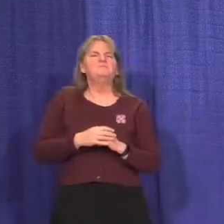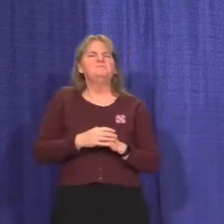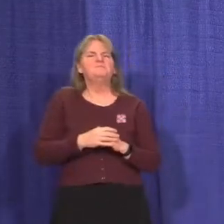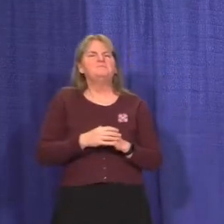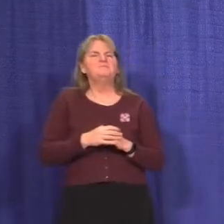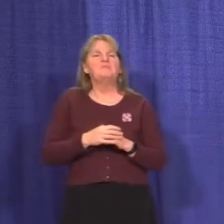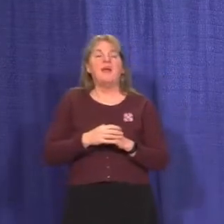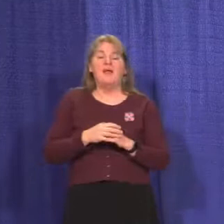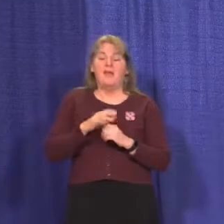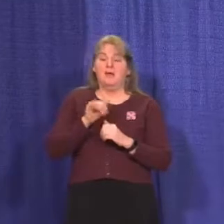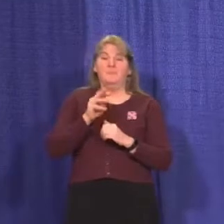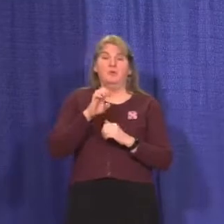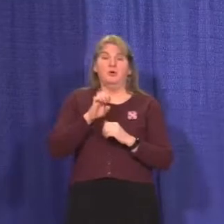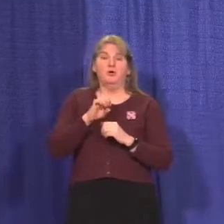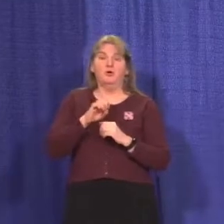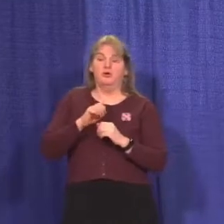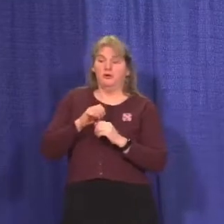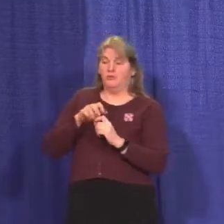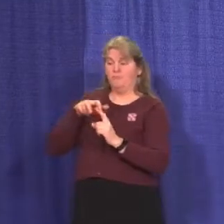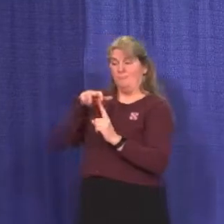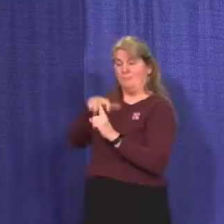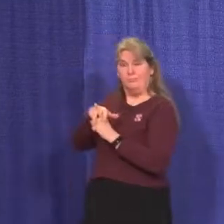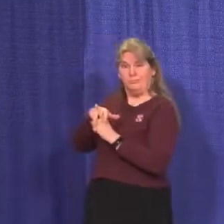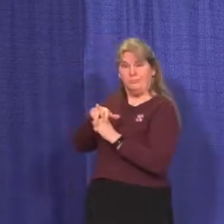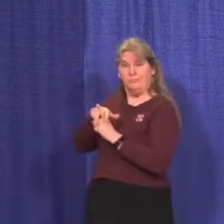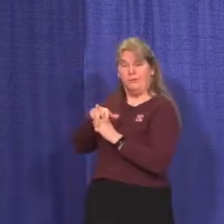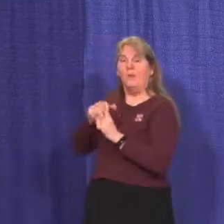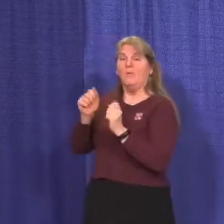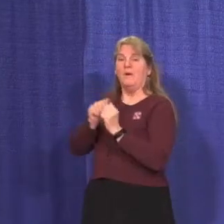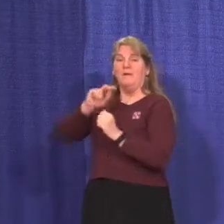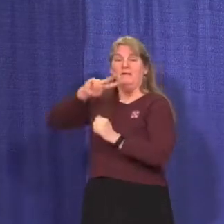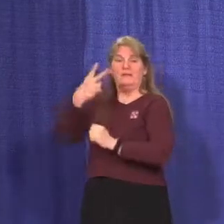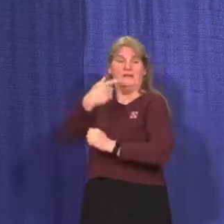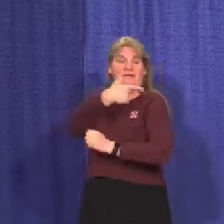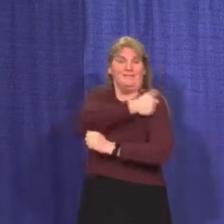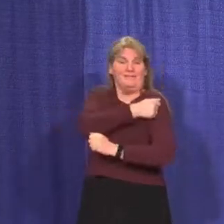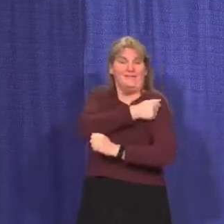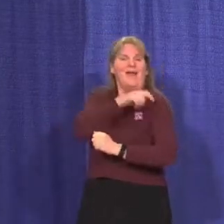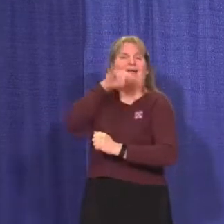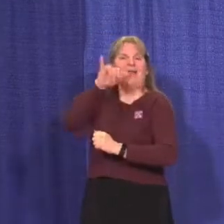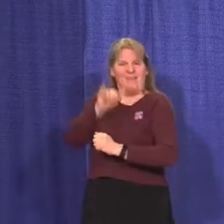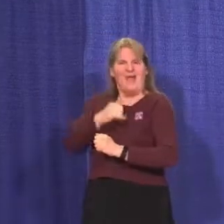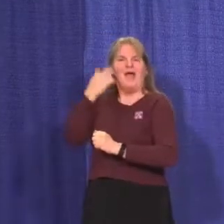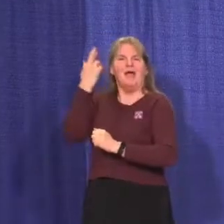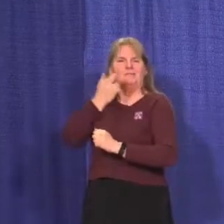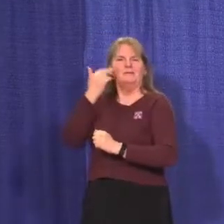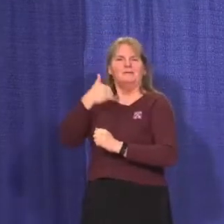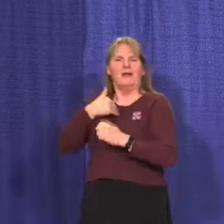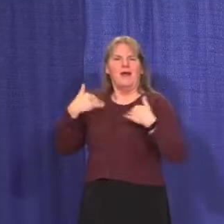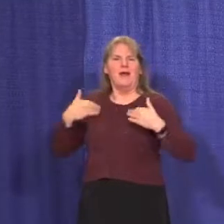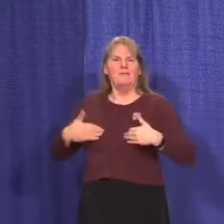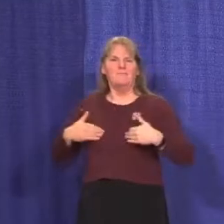when boosted with the second dose is what causes the collection of symptoms weather the sore arm at the injection